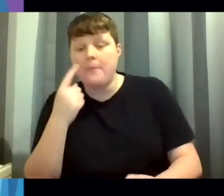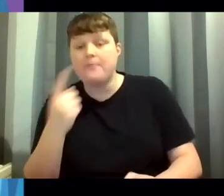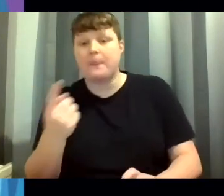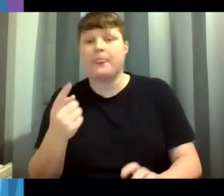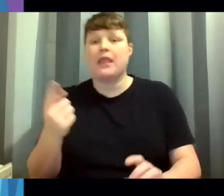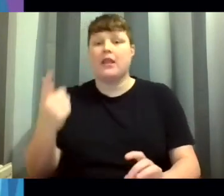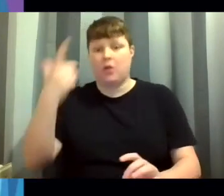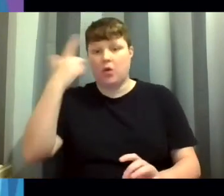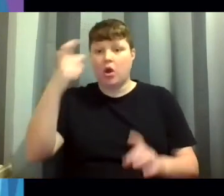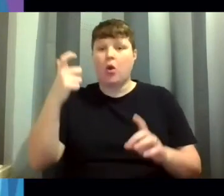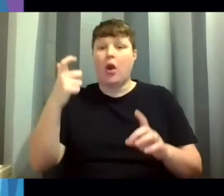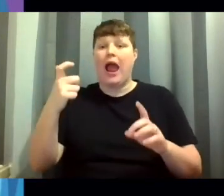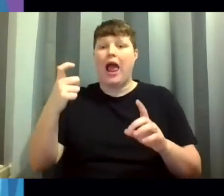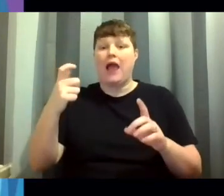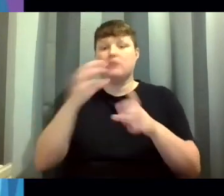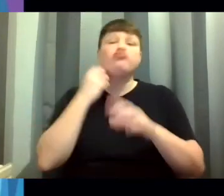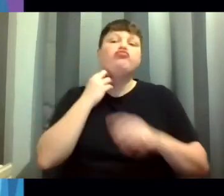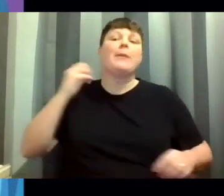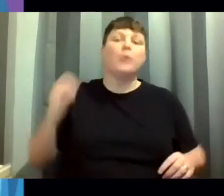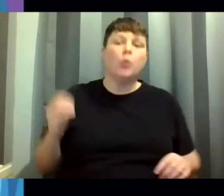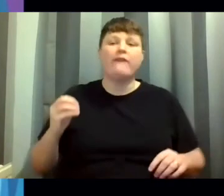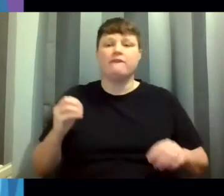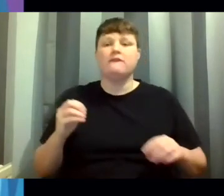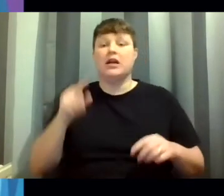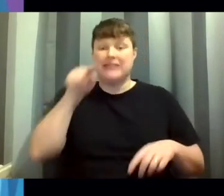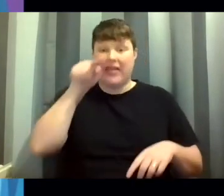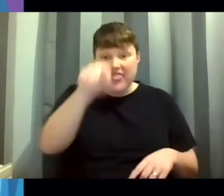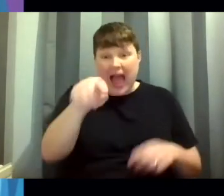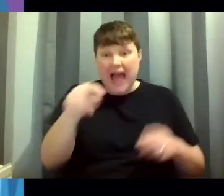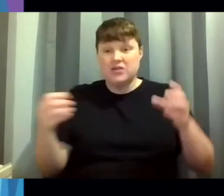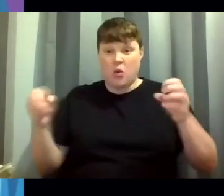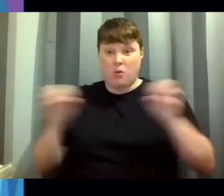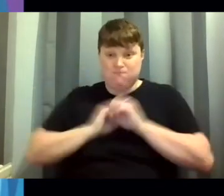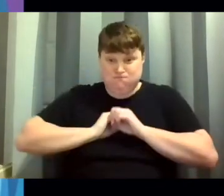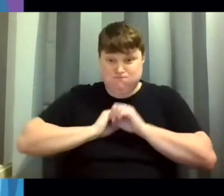compared with when you get to this stage of invasive cancer where patients cannot swallow